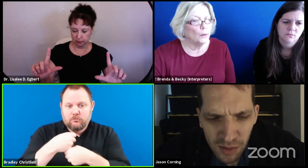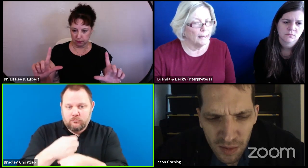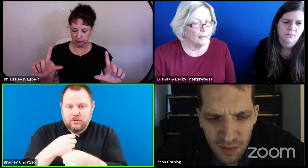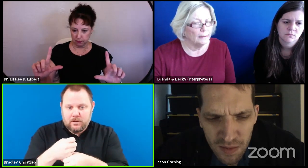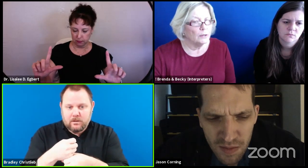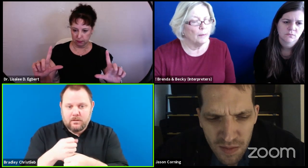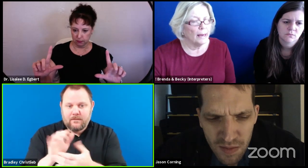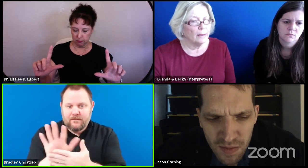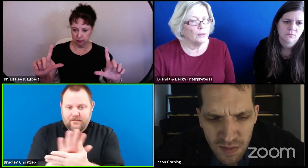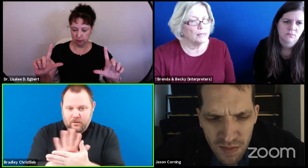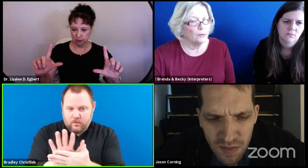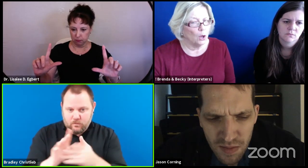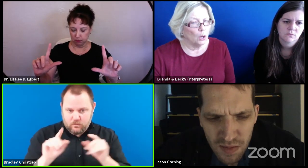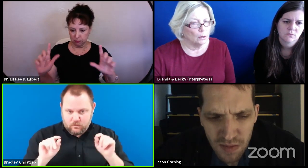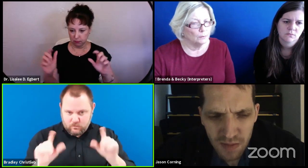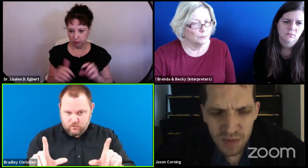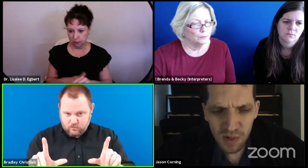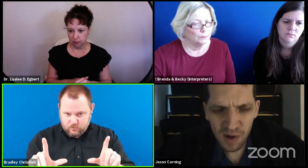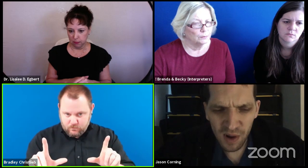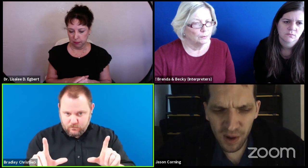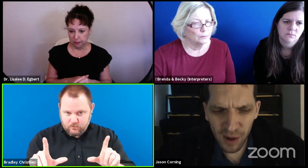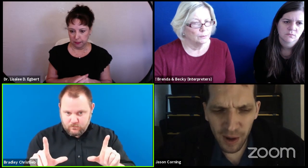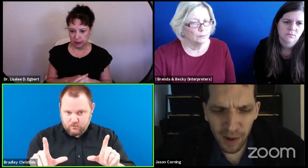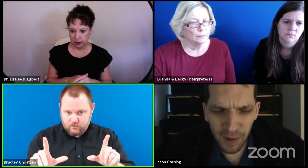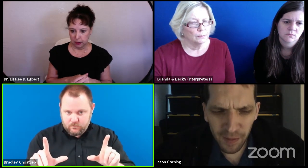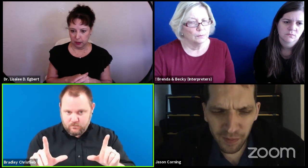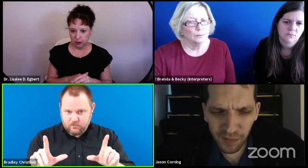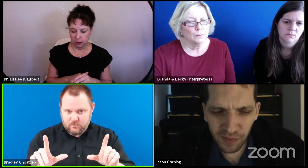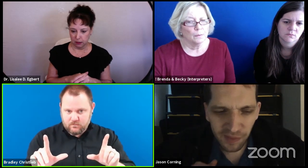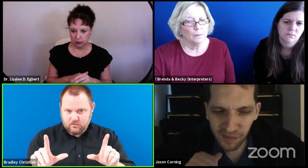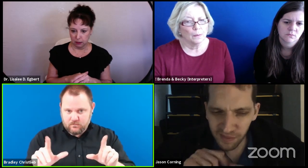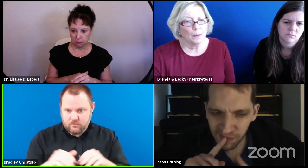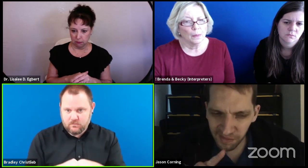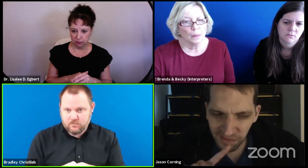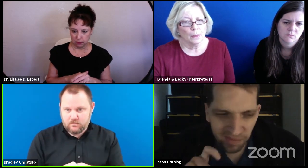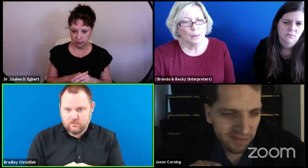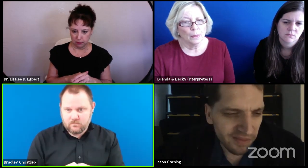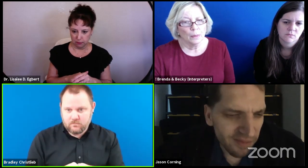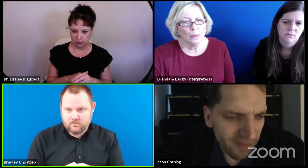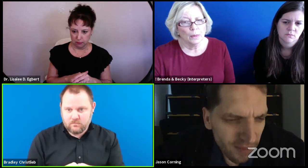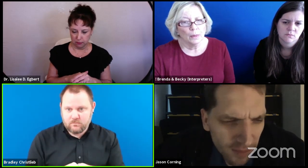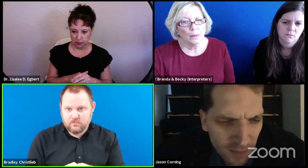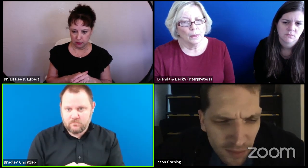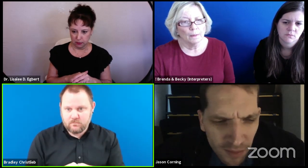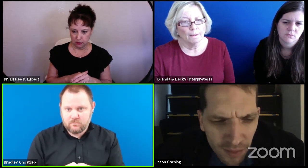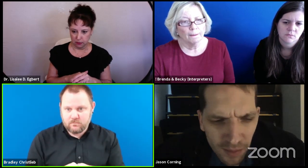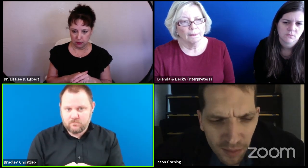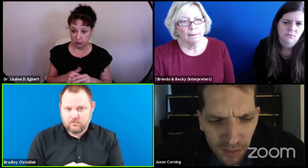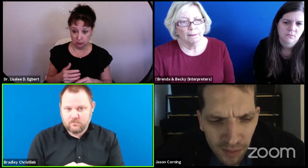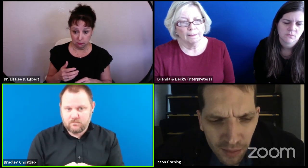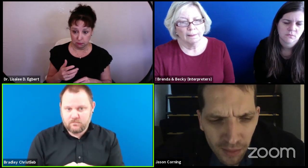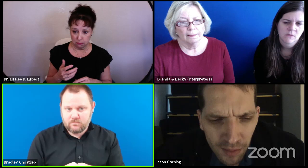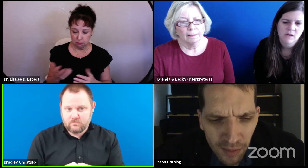in to make this vlog.